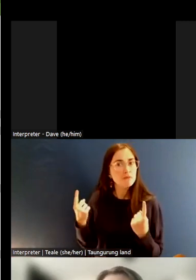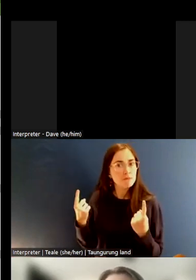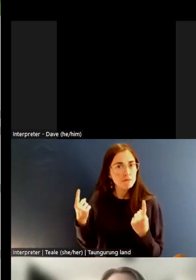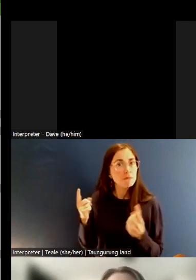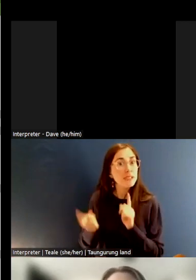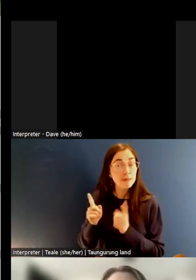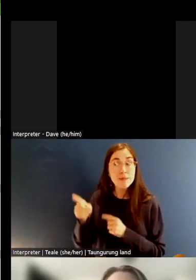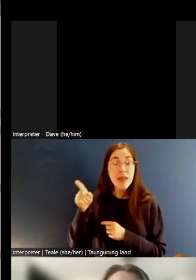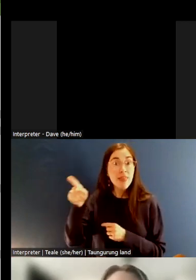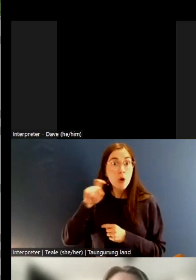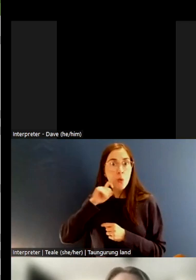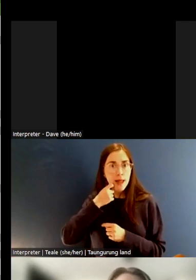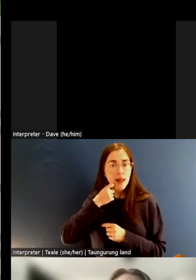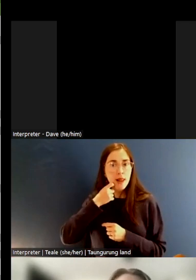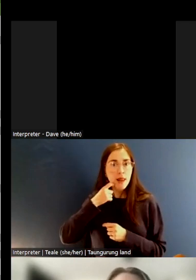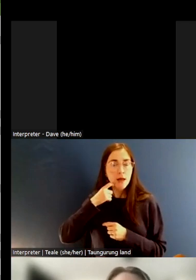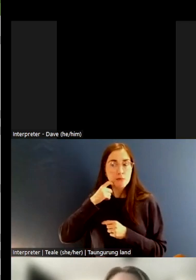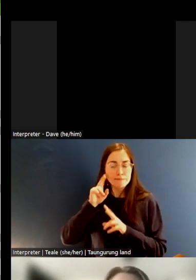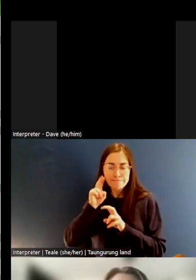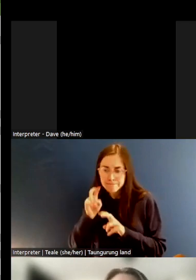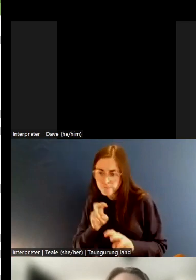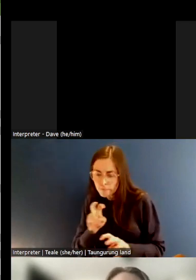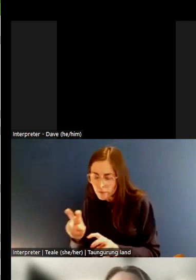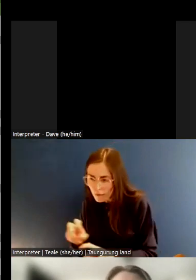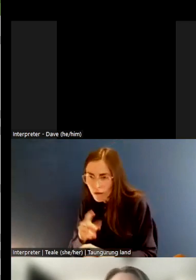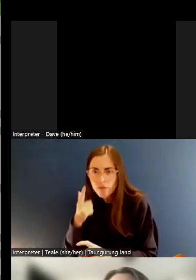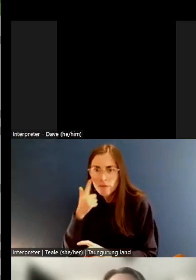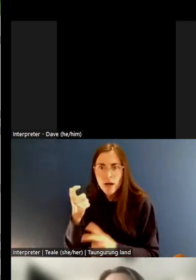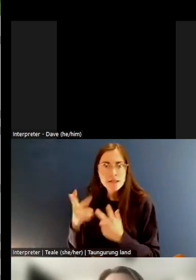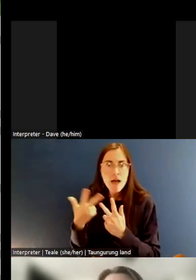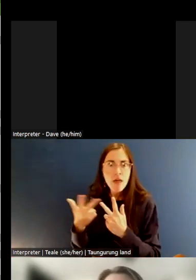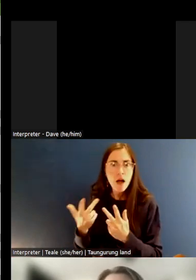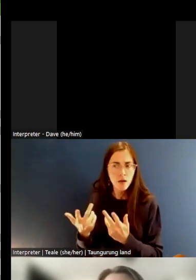and so people might end up finding information about cancer genes or other types of genes